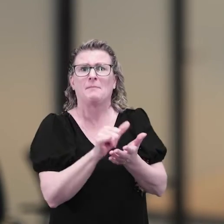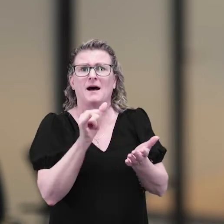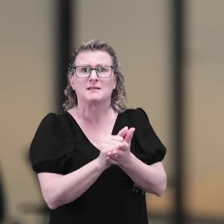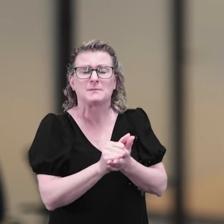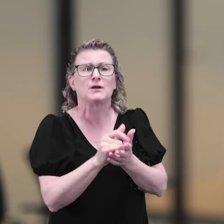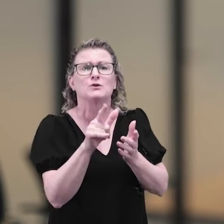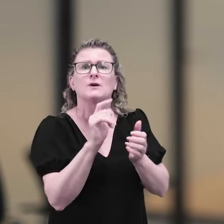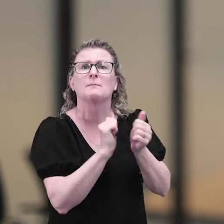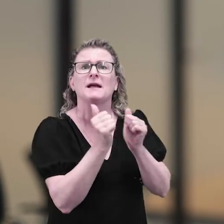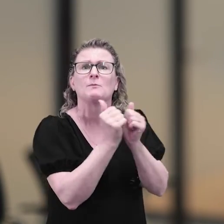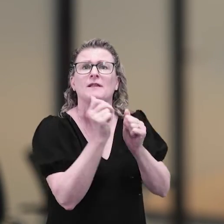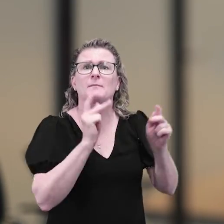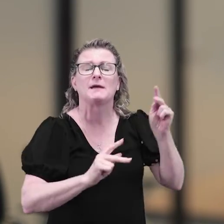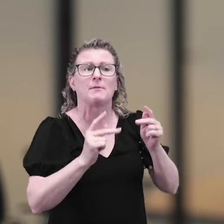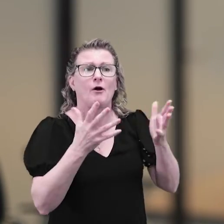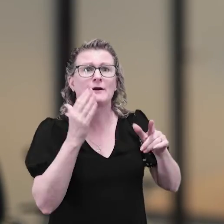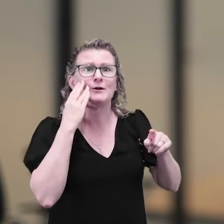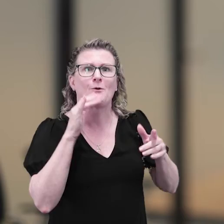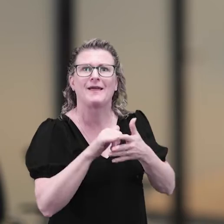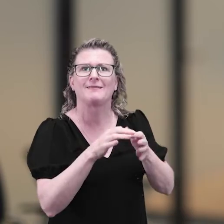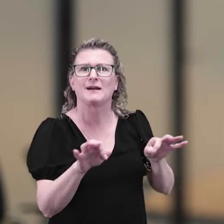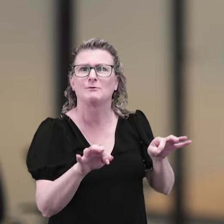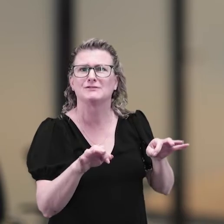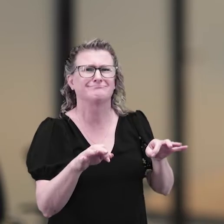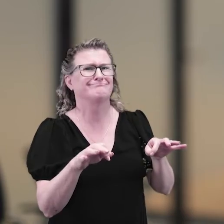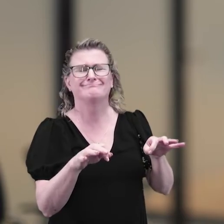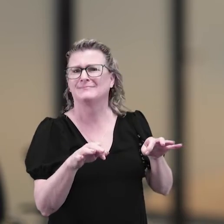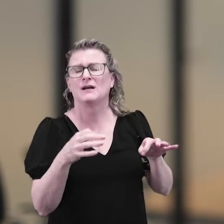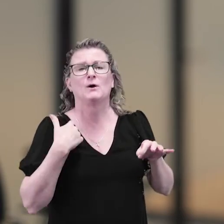and impossible to compete with those who are familiar with the language.